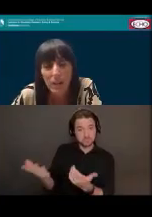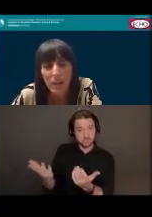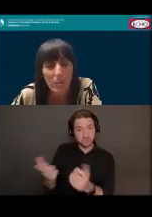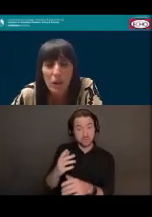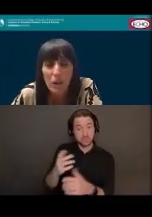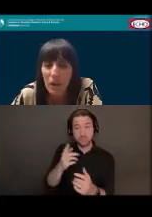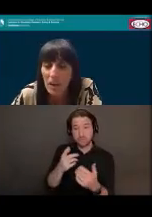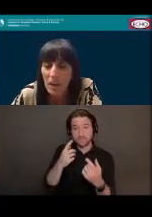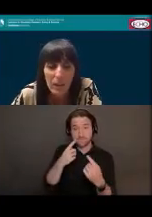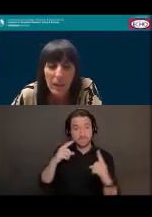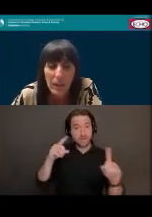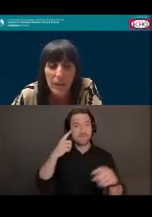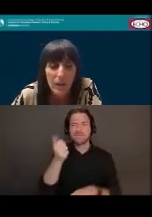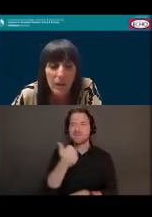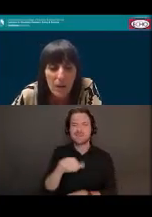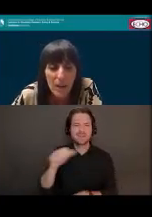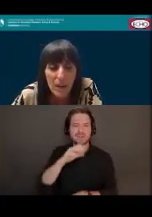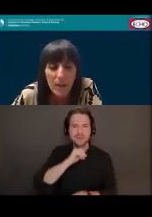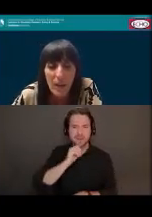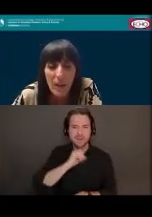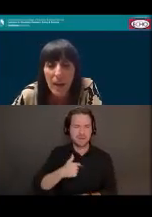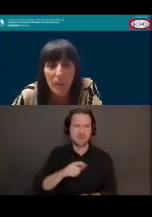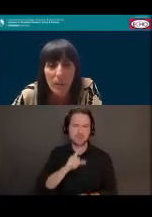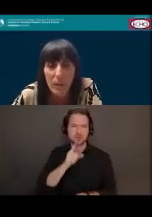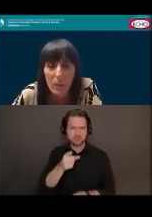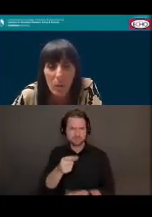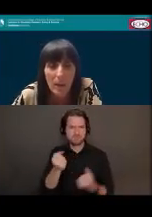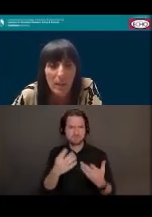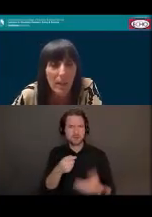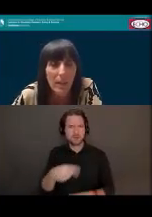and I'm sure all of you guys know these really well and